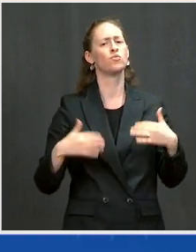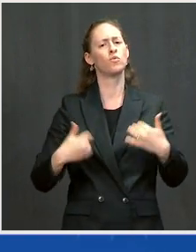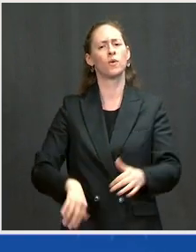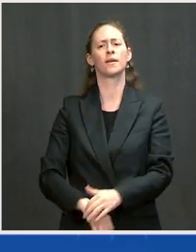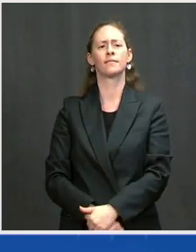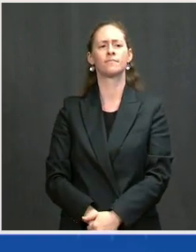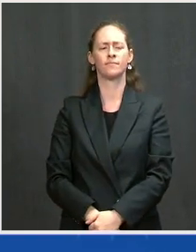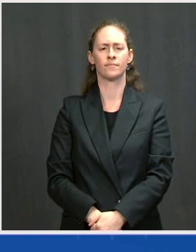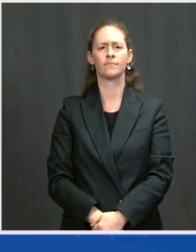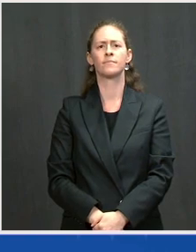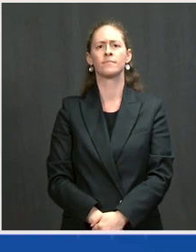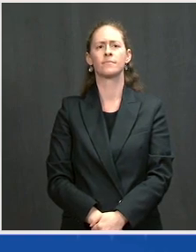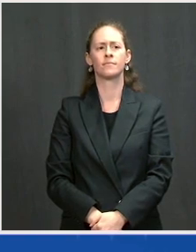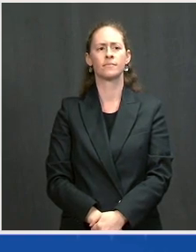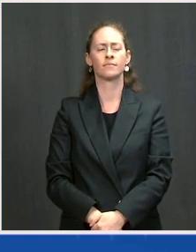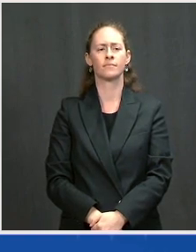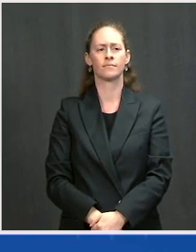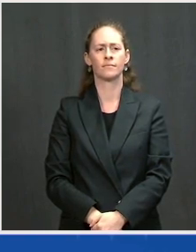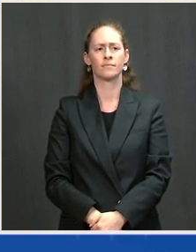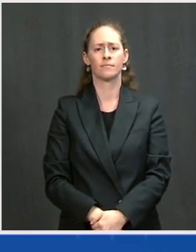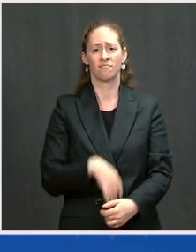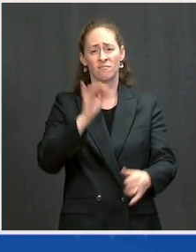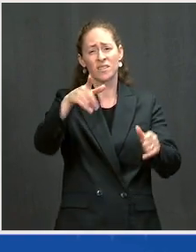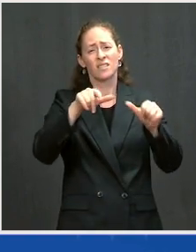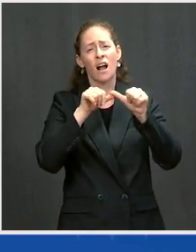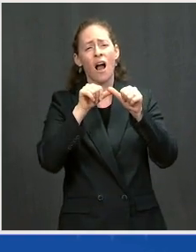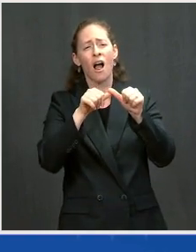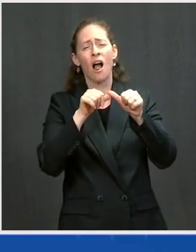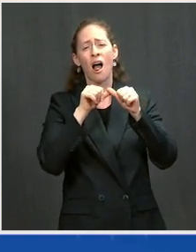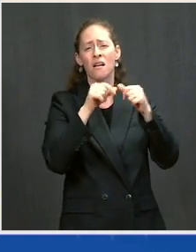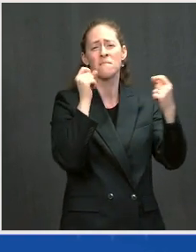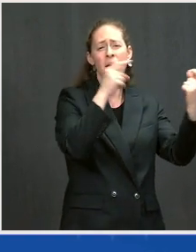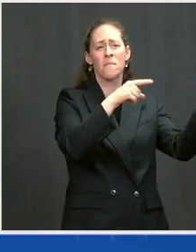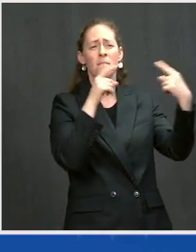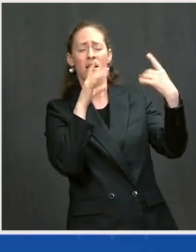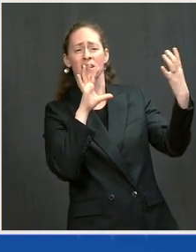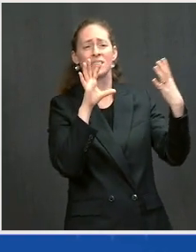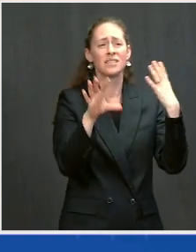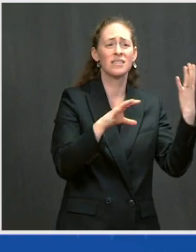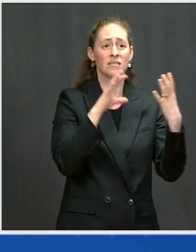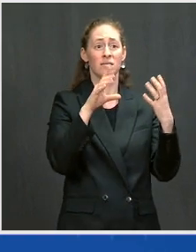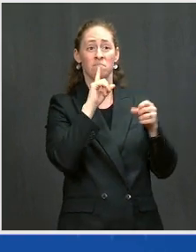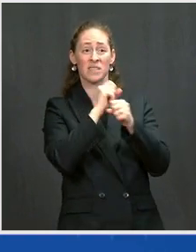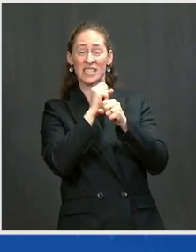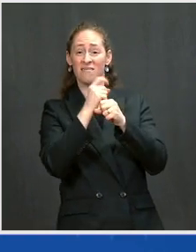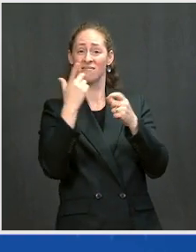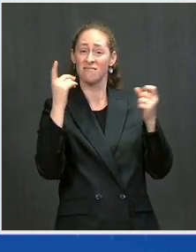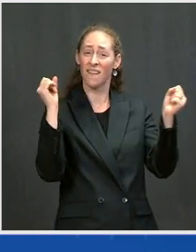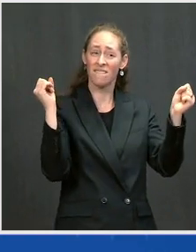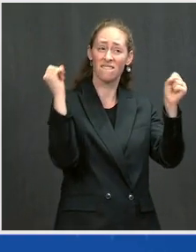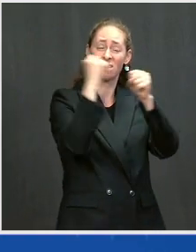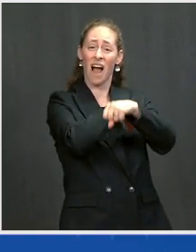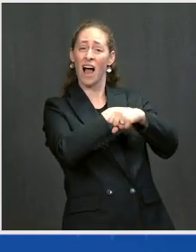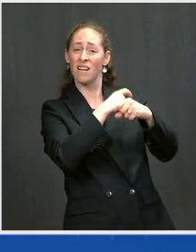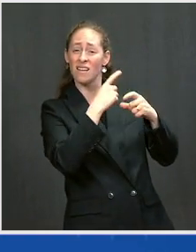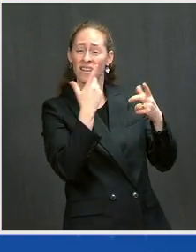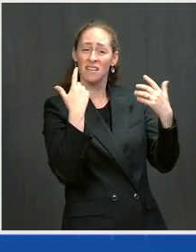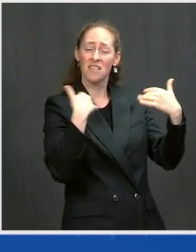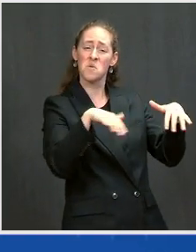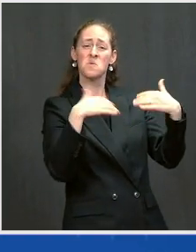pushing the enemy back at times with hand-to-hand fighting. About 2:30 AM, after more than four hours of near nonstop